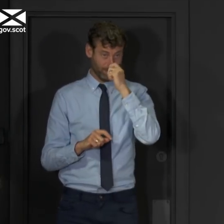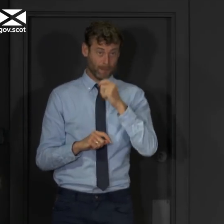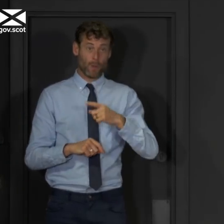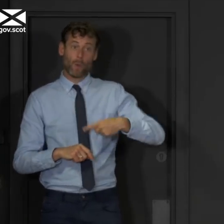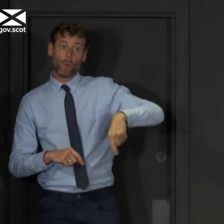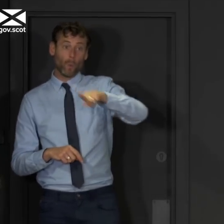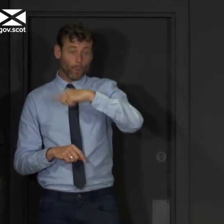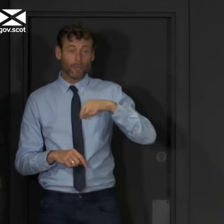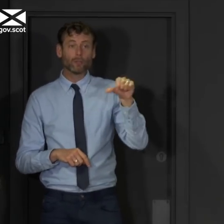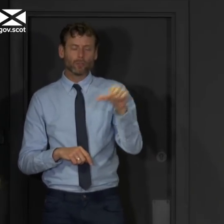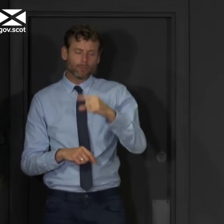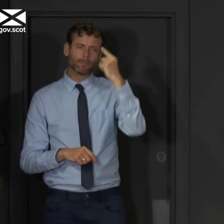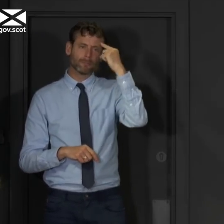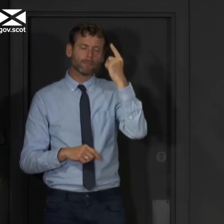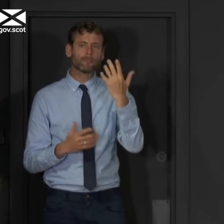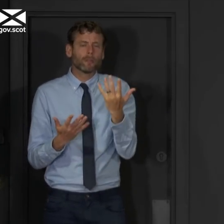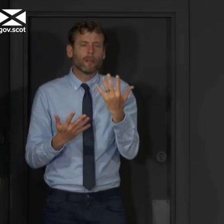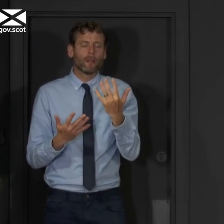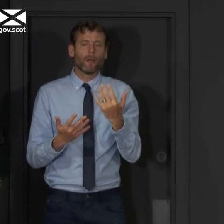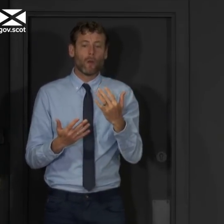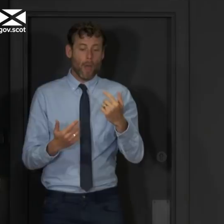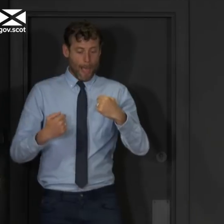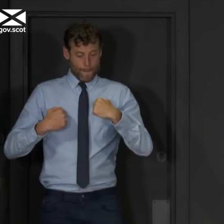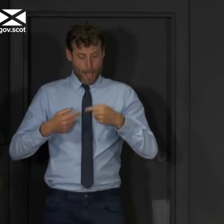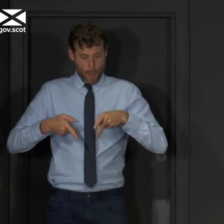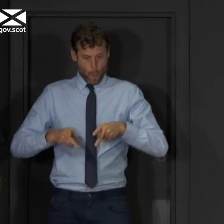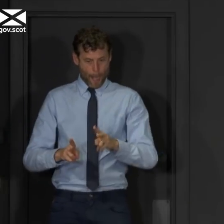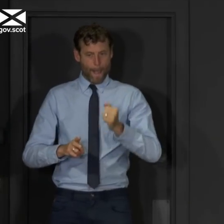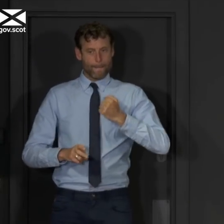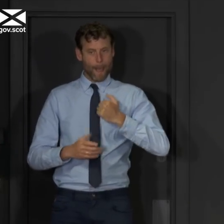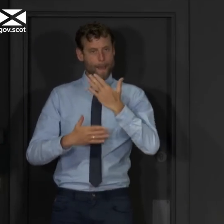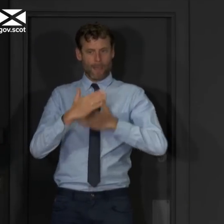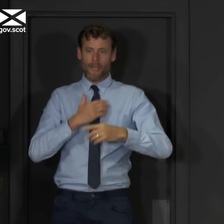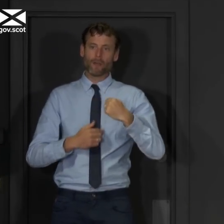remember that in every single individual decision we take, we are potentially affecting the